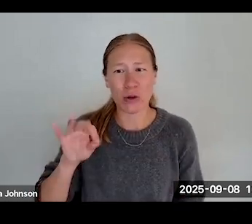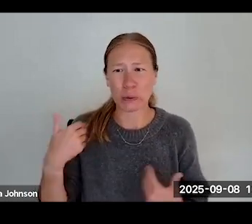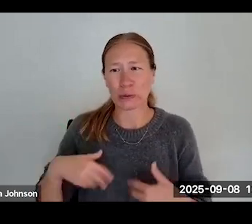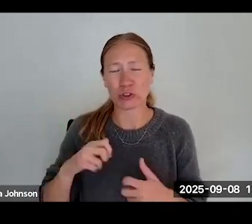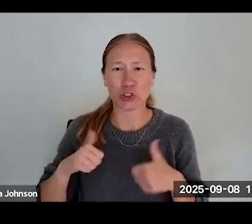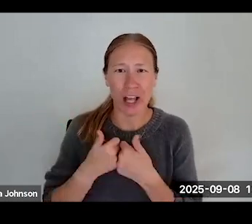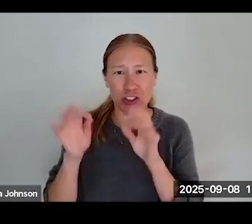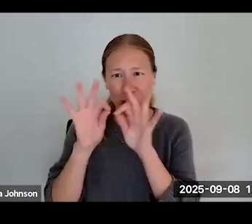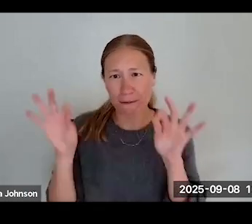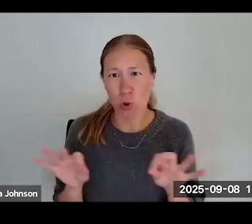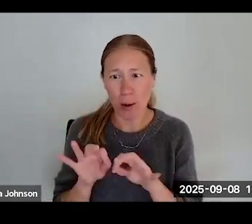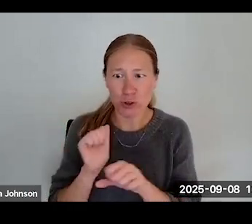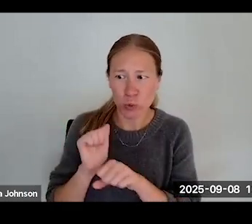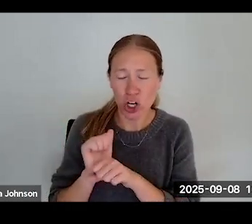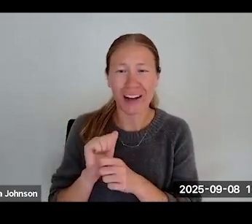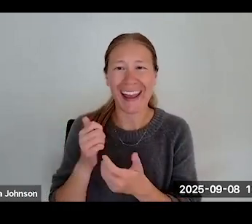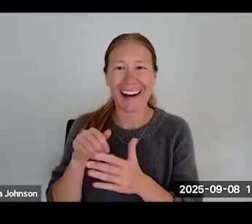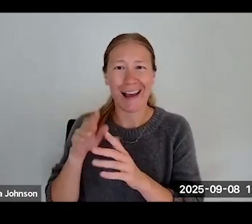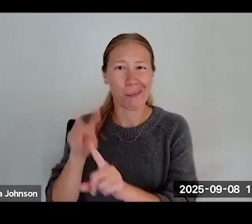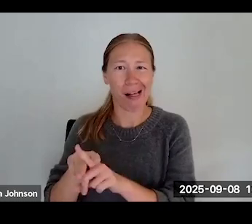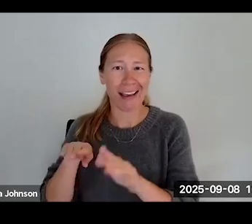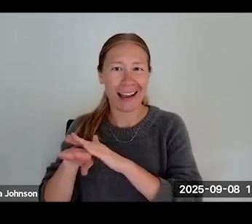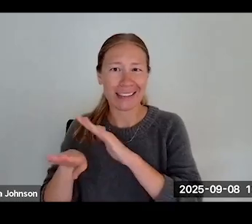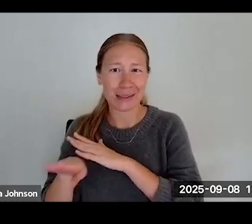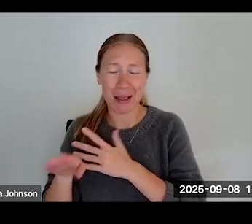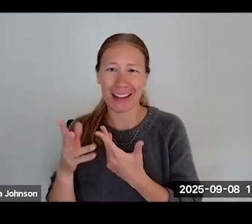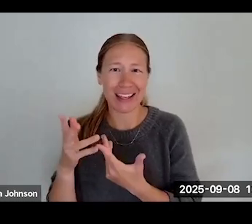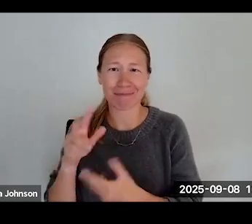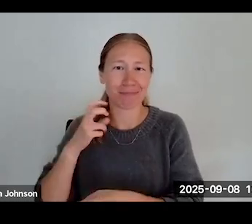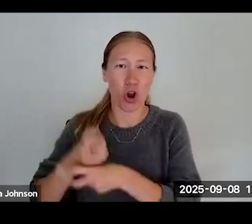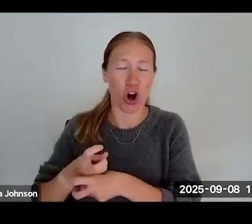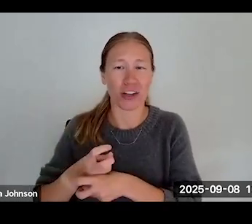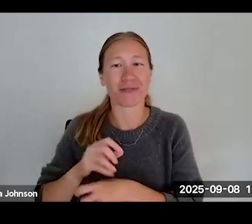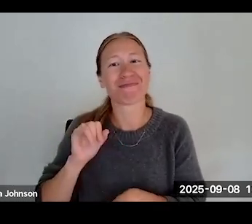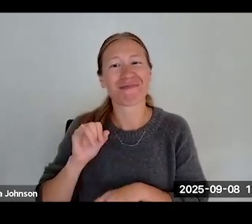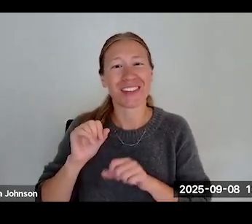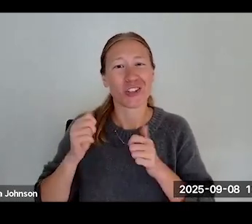in terms of applying accessibility features. So wherever you don't need to use PDF, you really shouldn't be.